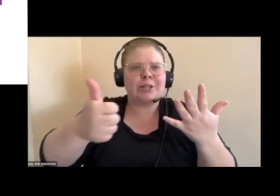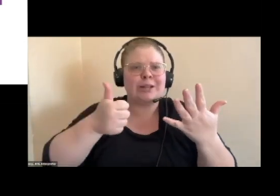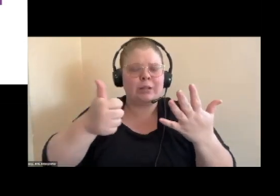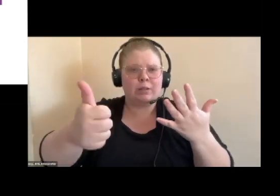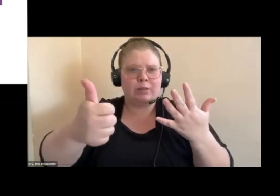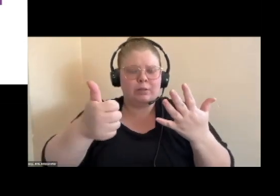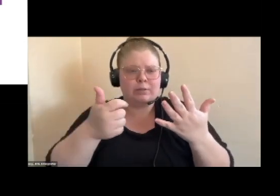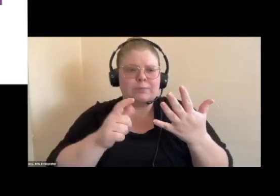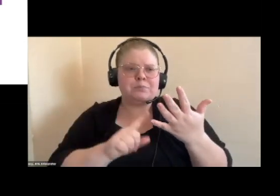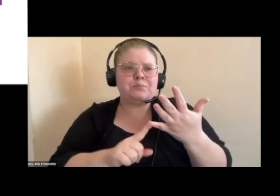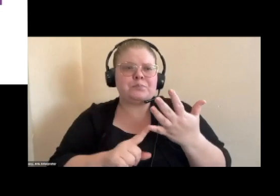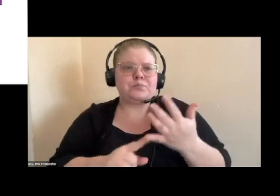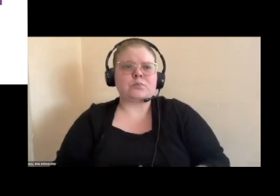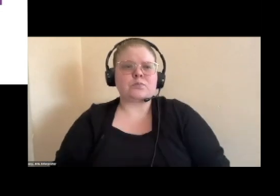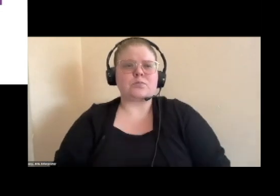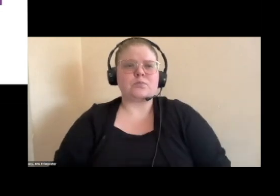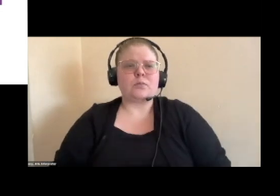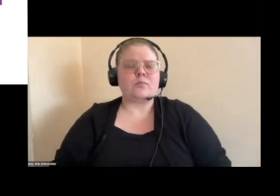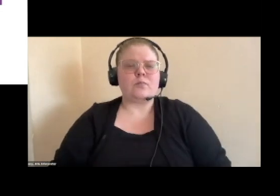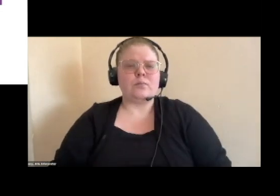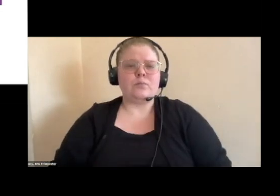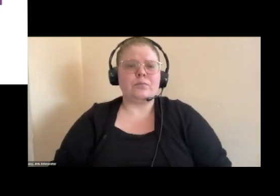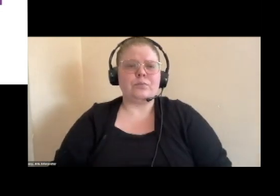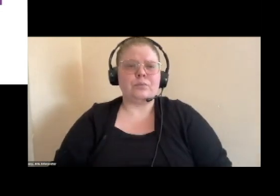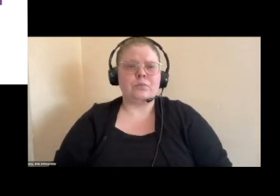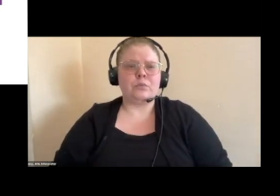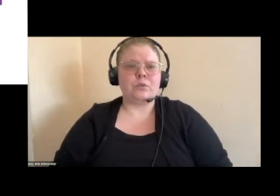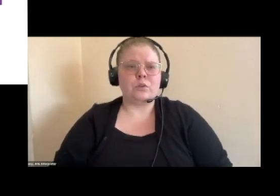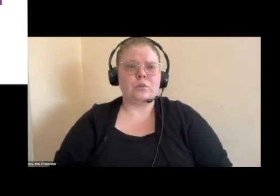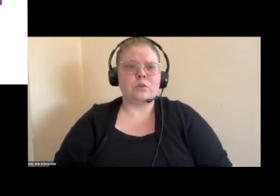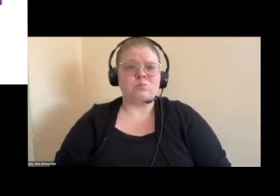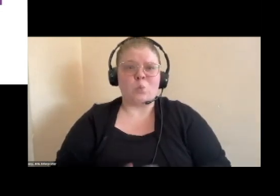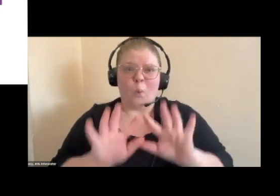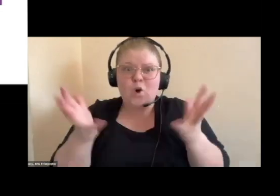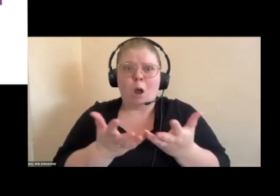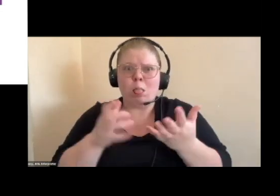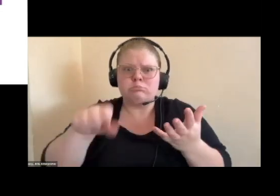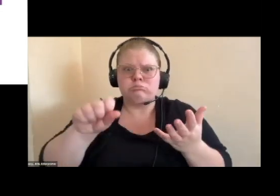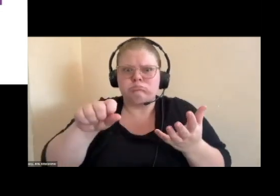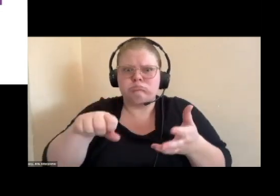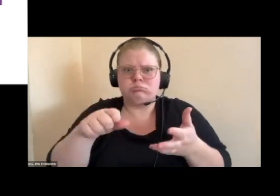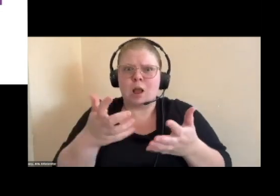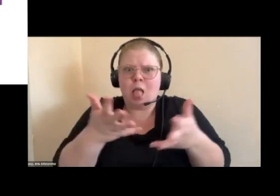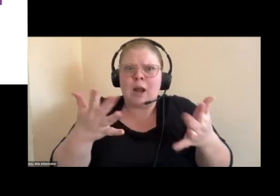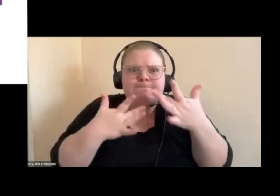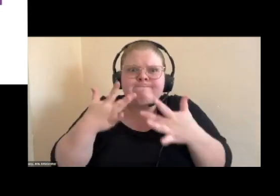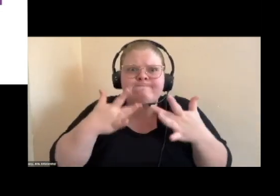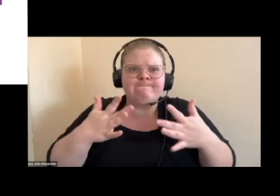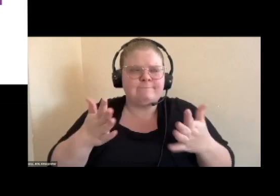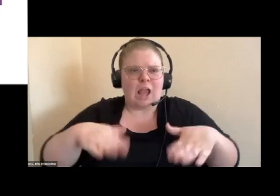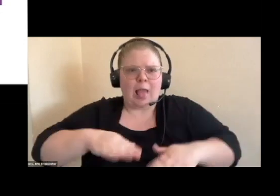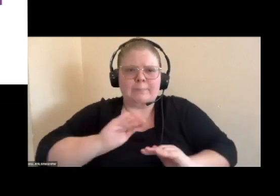And overall, there's a lot of unmet need. 81% of the people